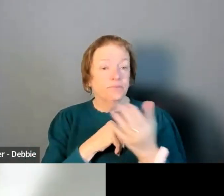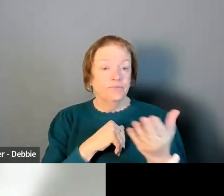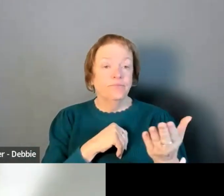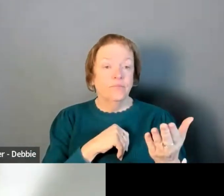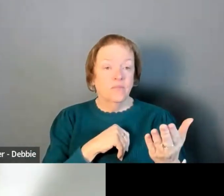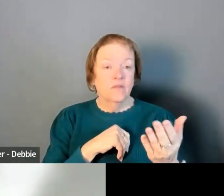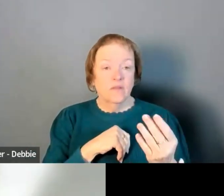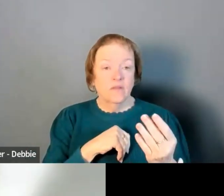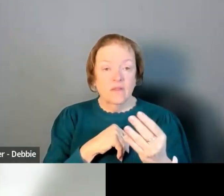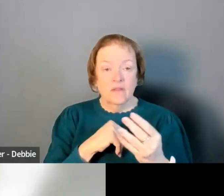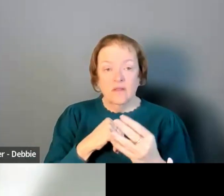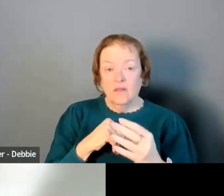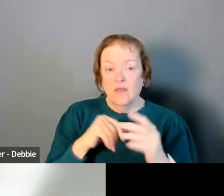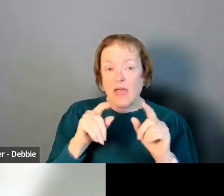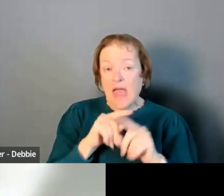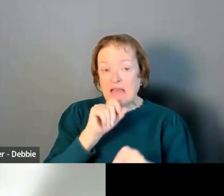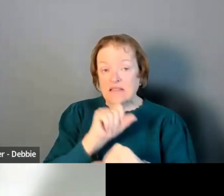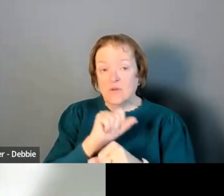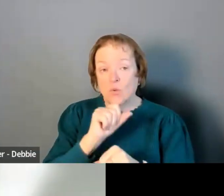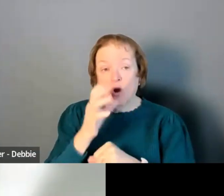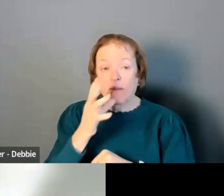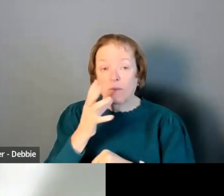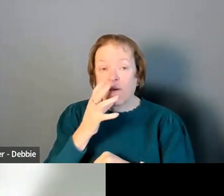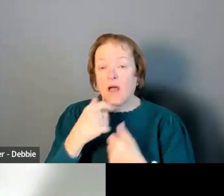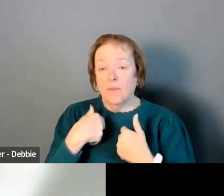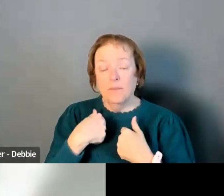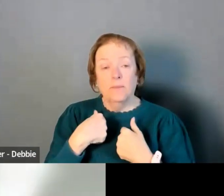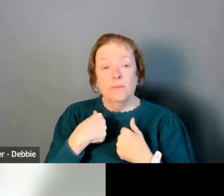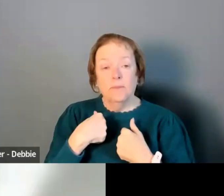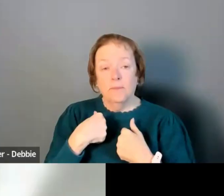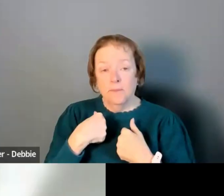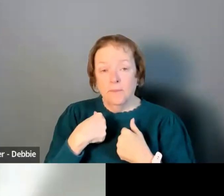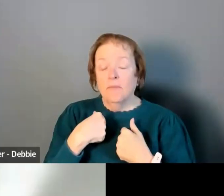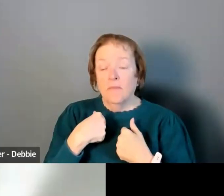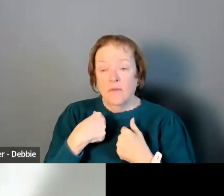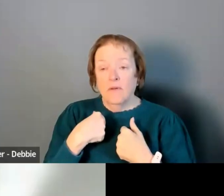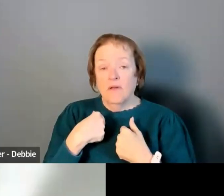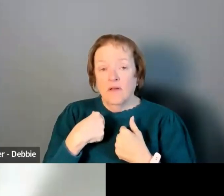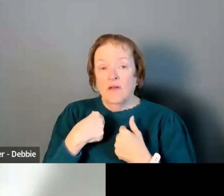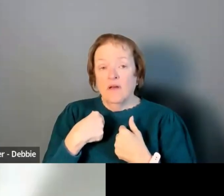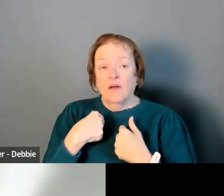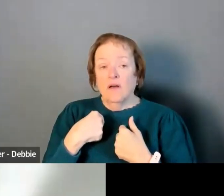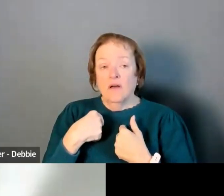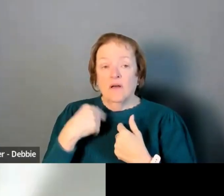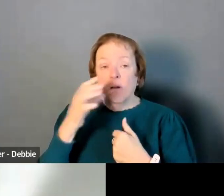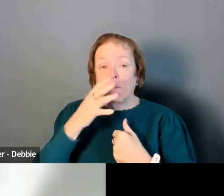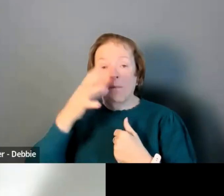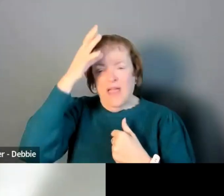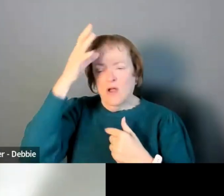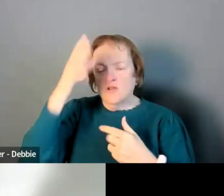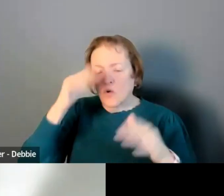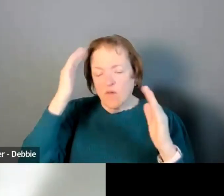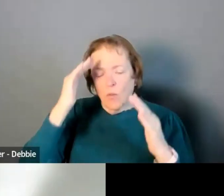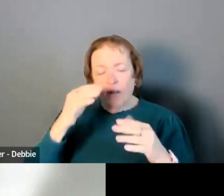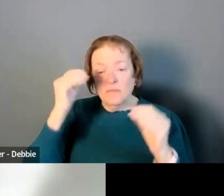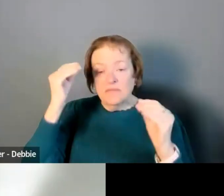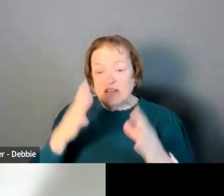As a working mama, like it parents are overwhelmed, teachers are overwhelmed, everyone's overwhelmed.